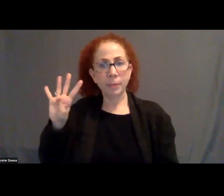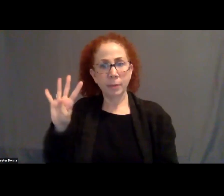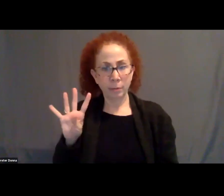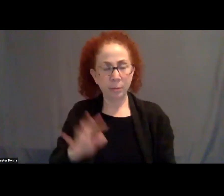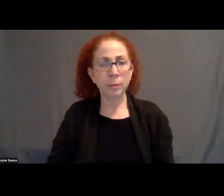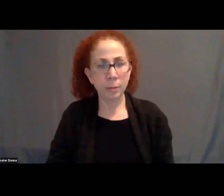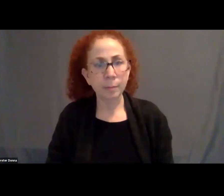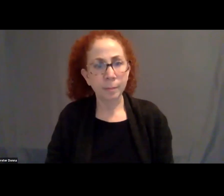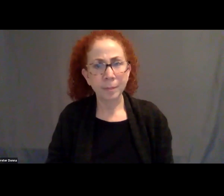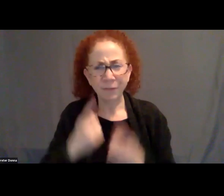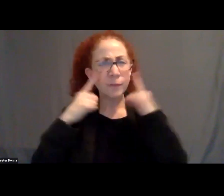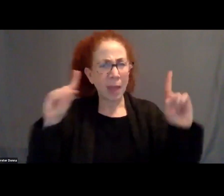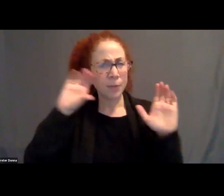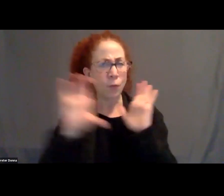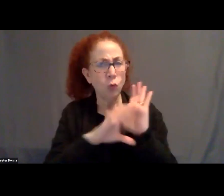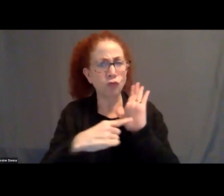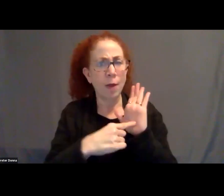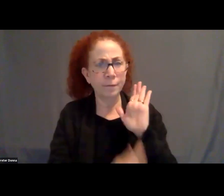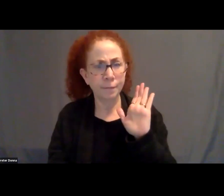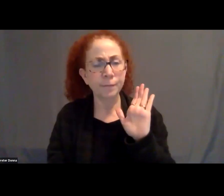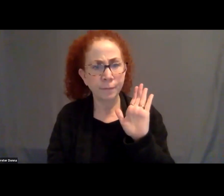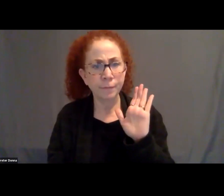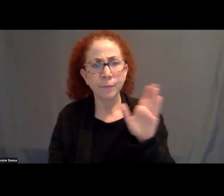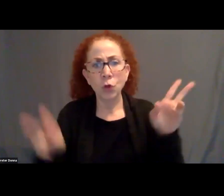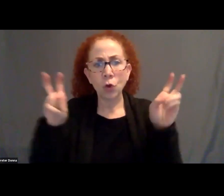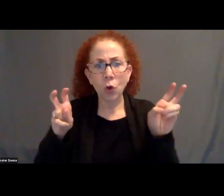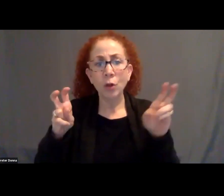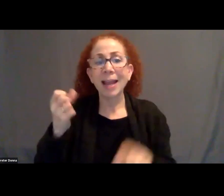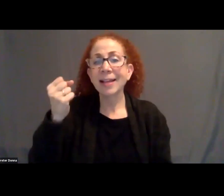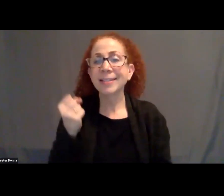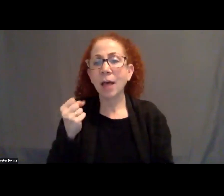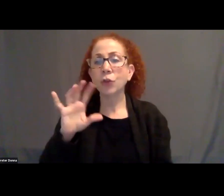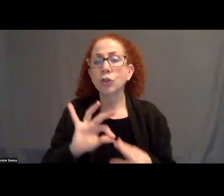This is a famous photograph titled, A Southern Chain Gang.